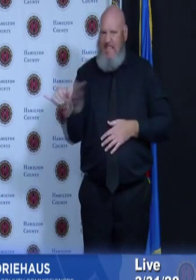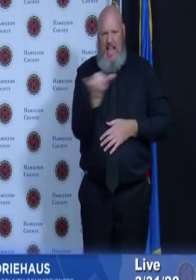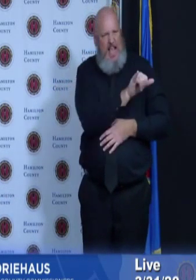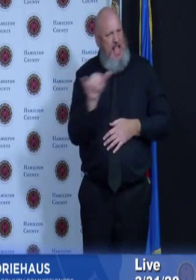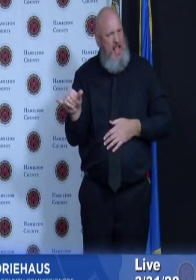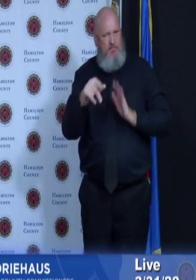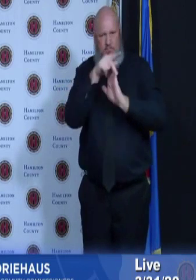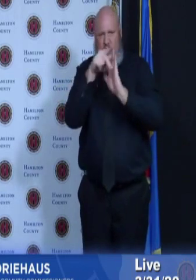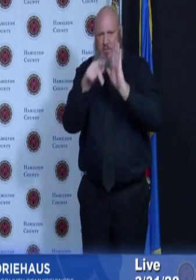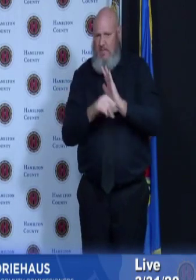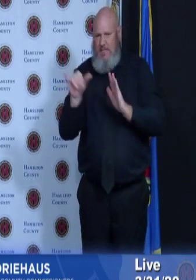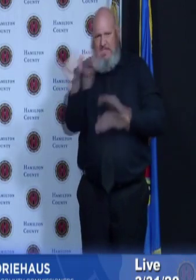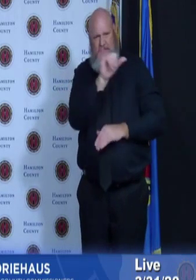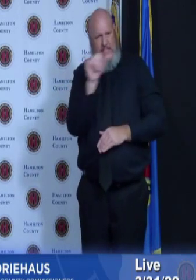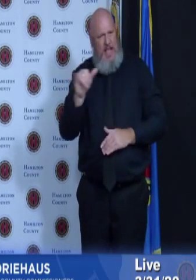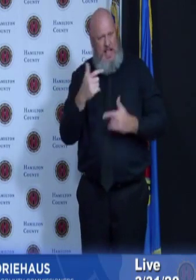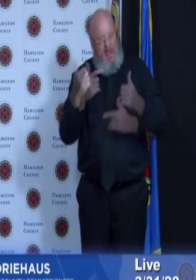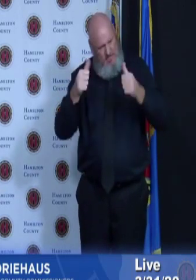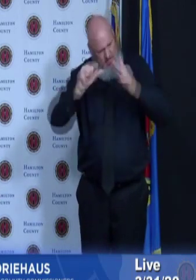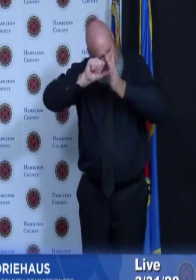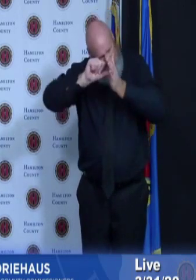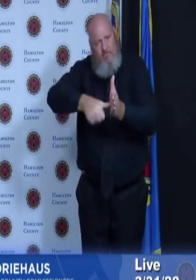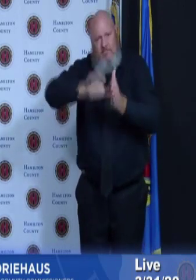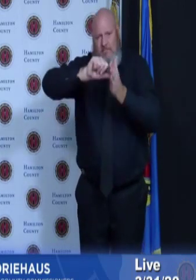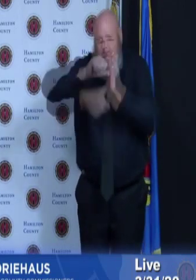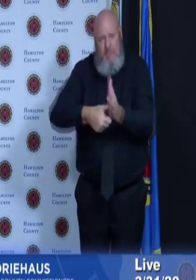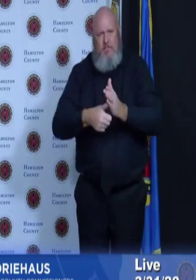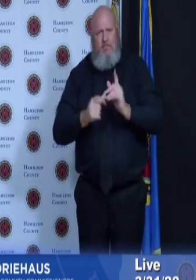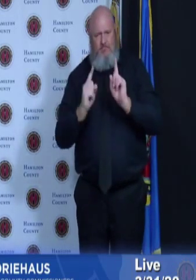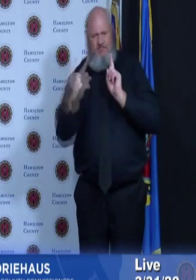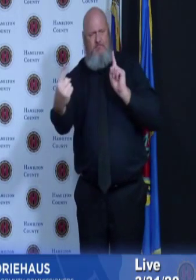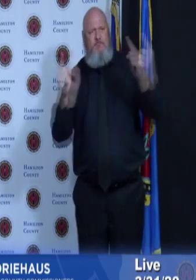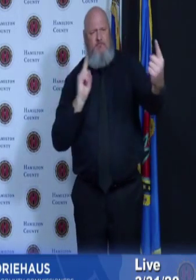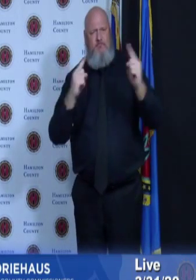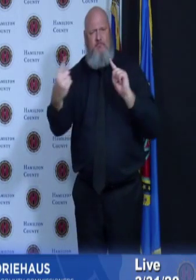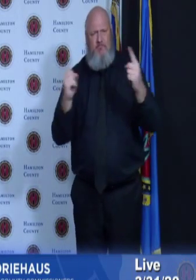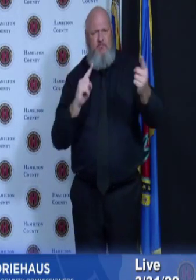this well and to make sure our kids are also doing what we need to do to keep